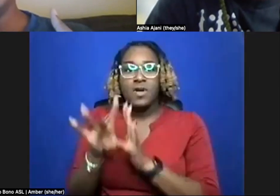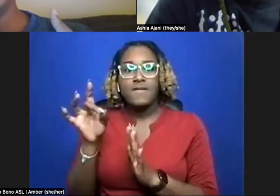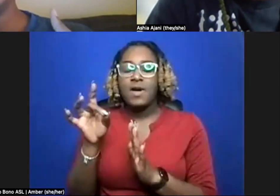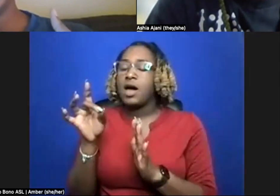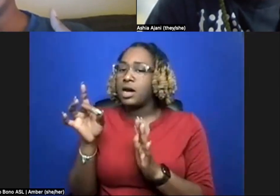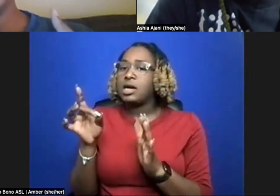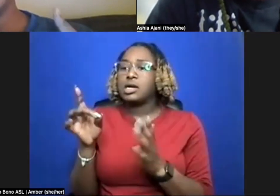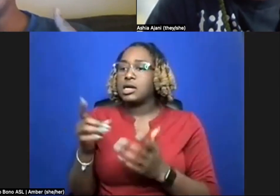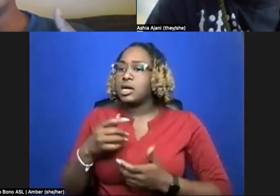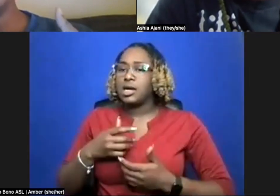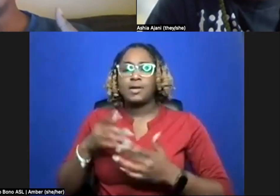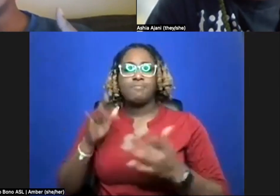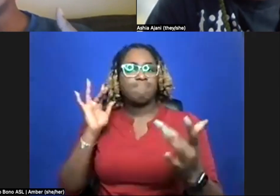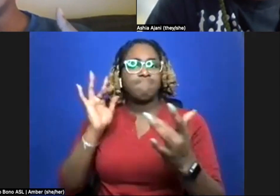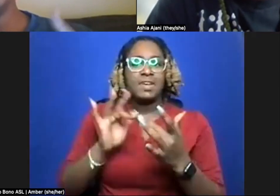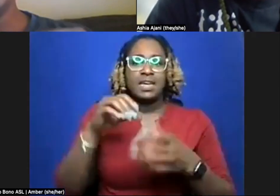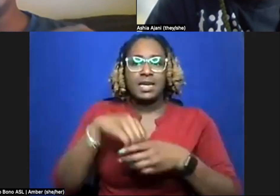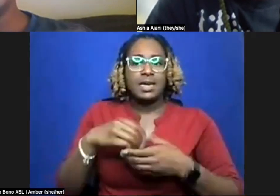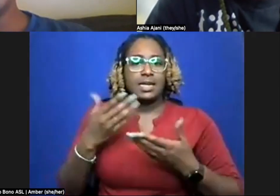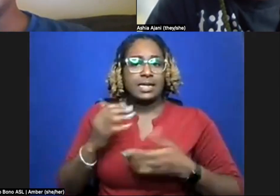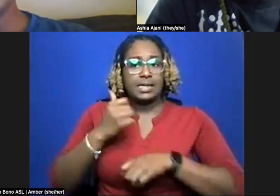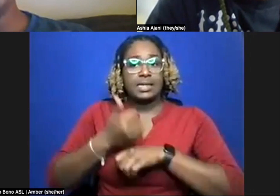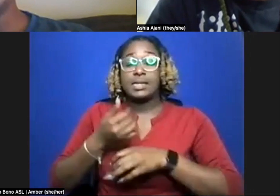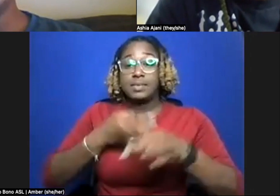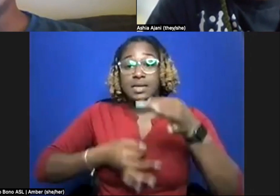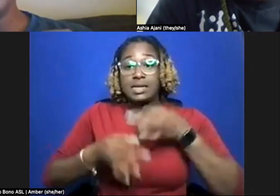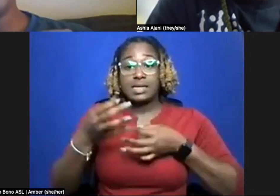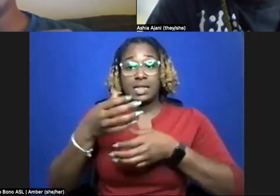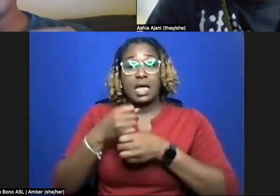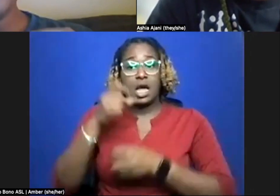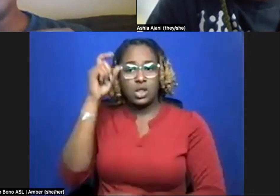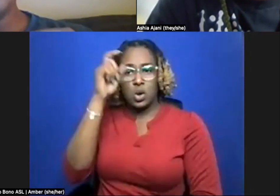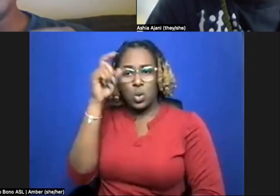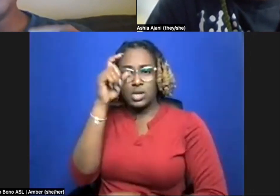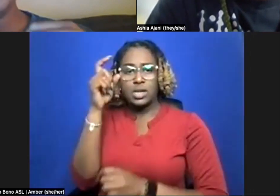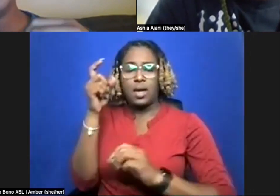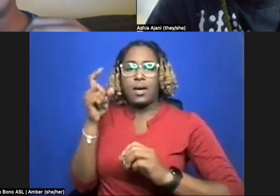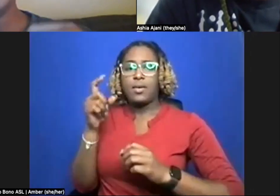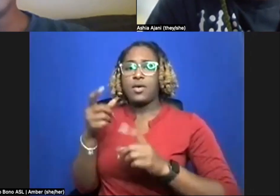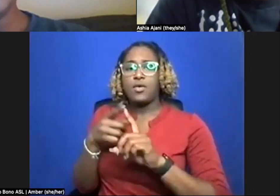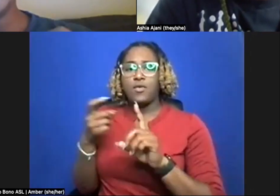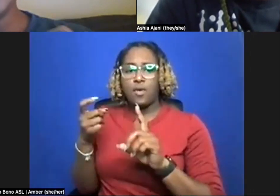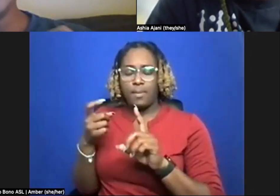instead, they guarded their wisdom, curled up into an armored ball at the first show of sun